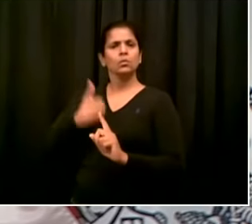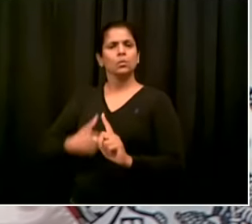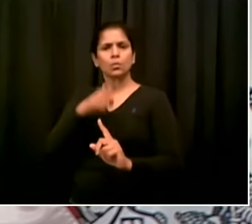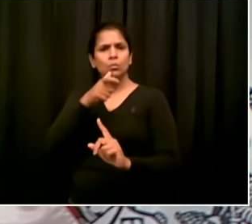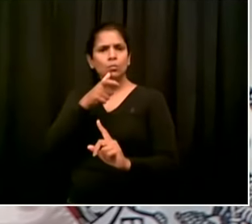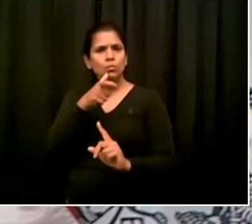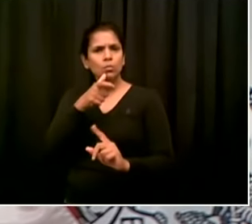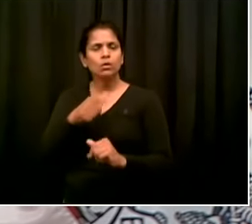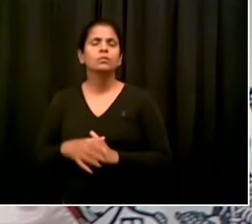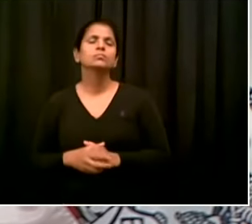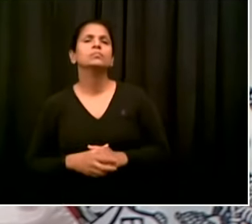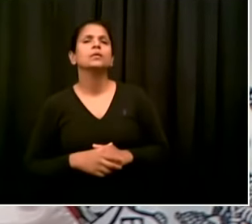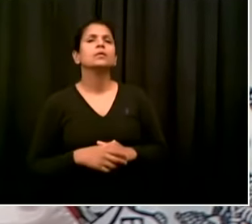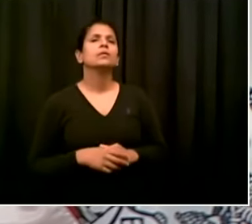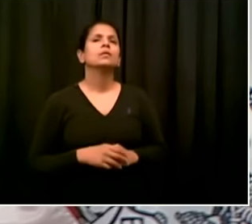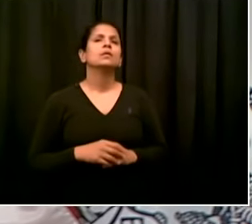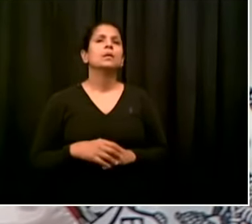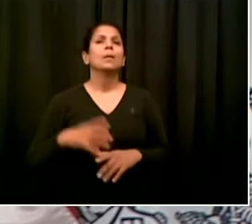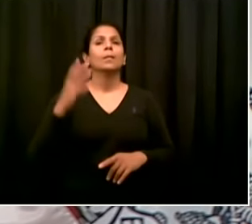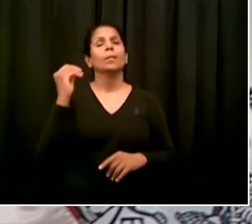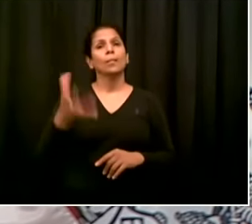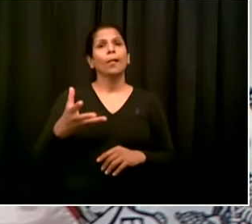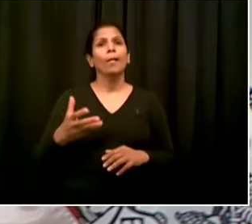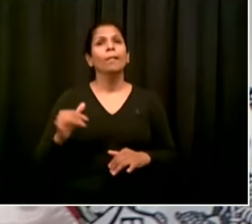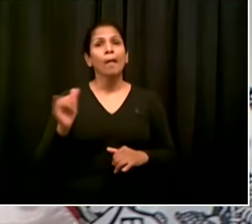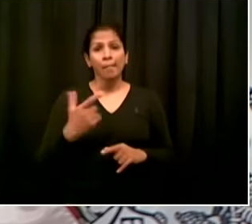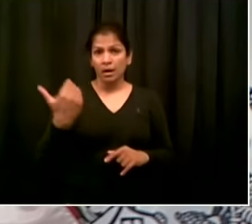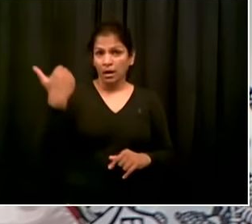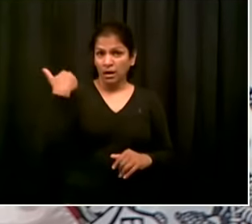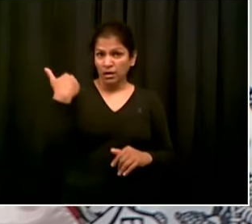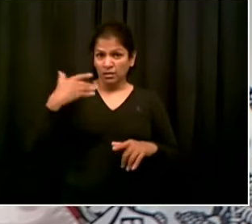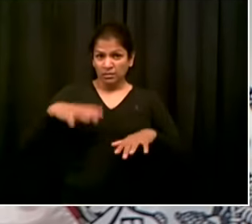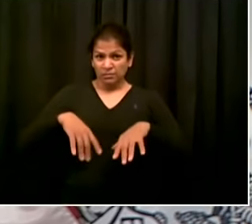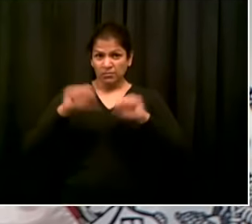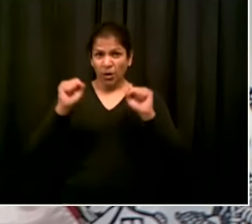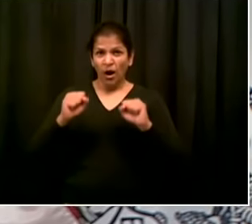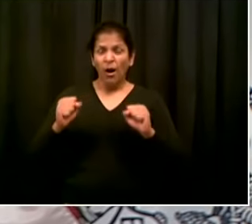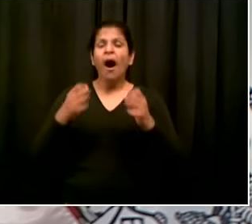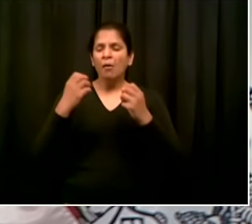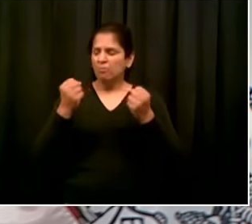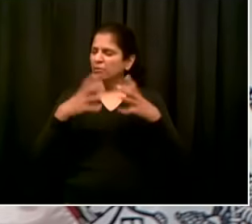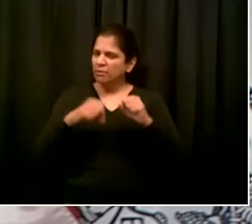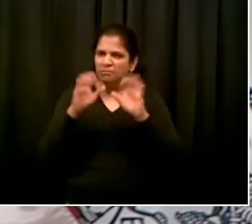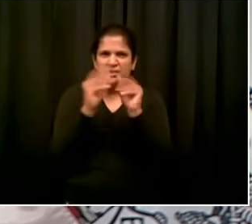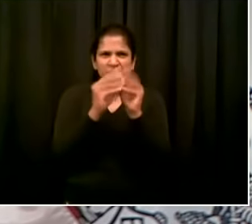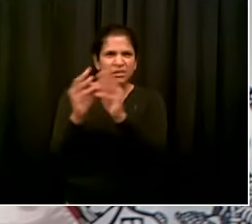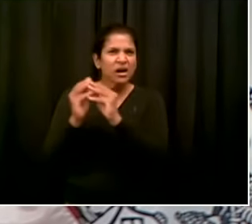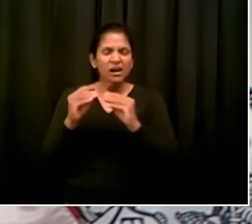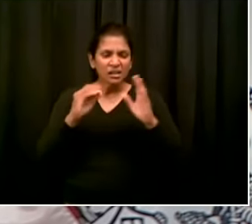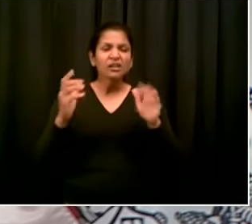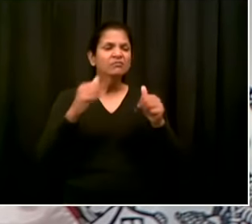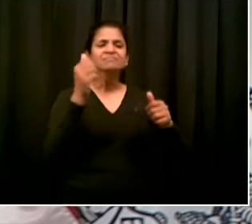PARTICULAR FOCUS ON THE ZIP CODS E OF CONCERN. SO THE MULTI AGEY NCTEAM